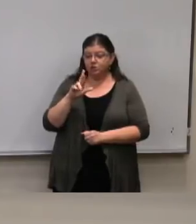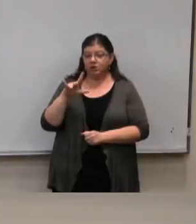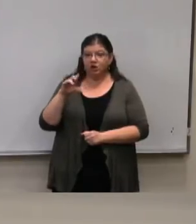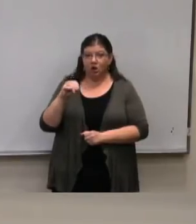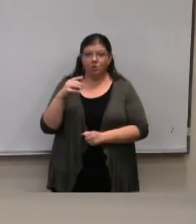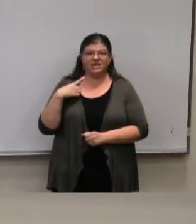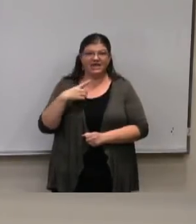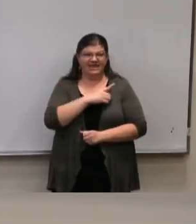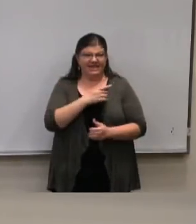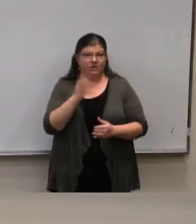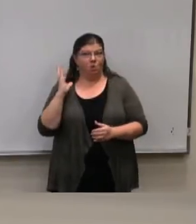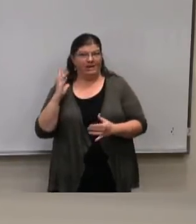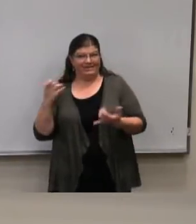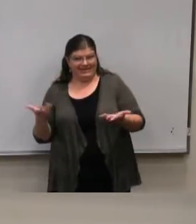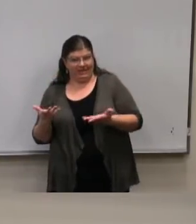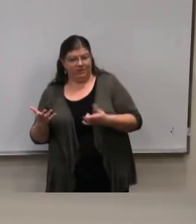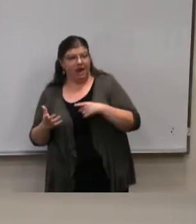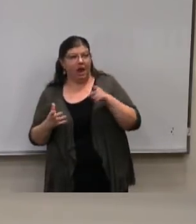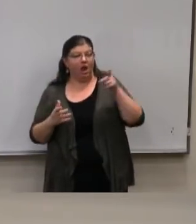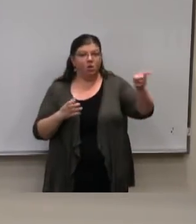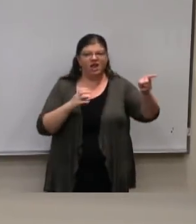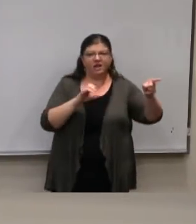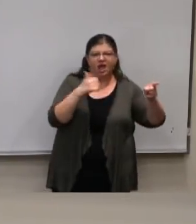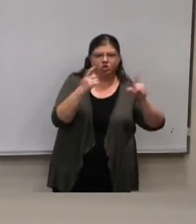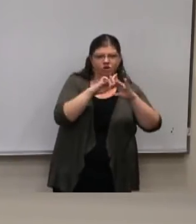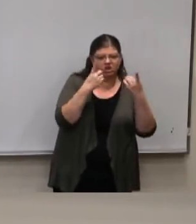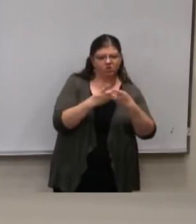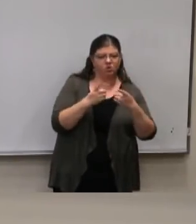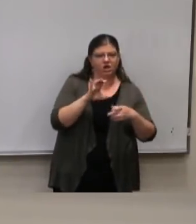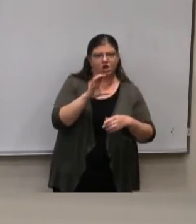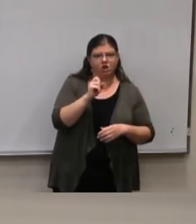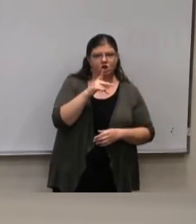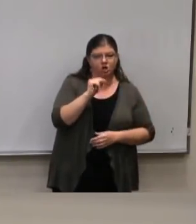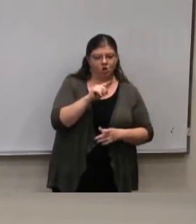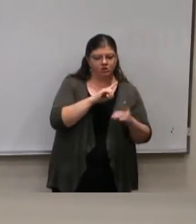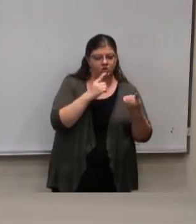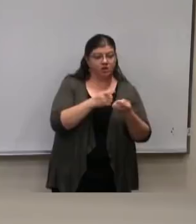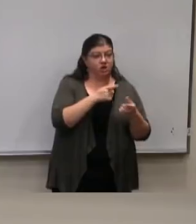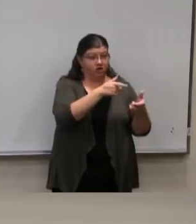She's now dean down in the Coast District. She texted me this morning about something, and it turns